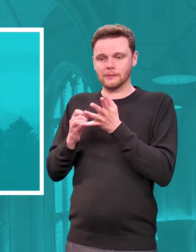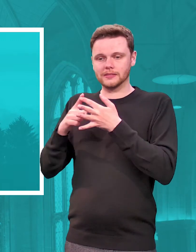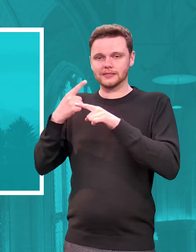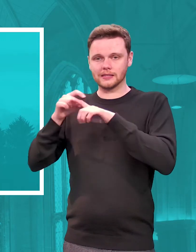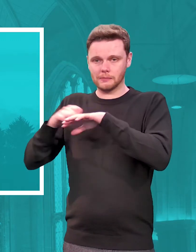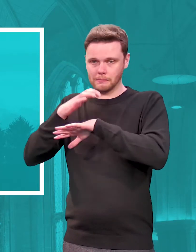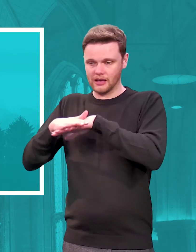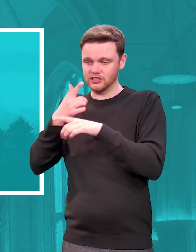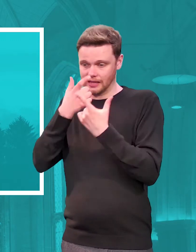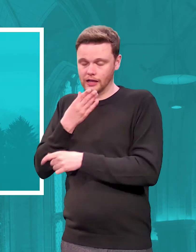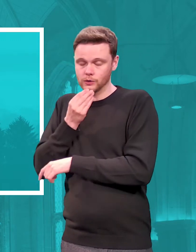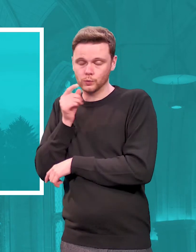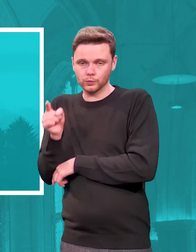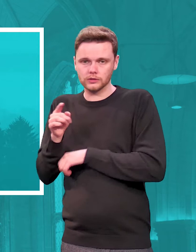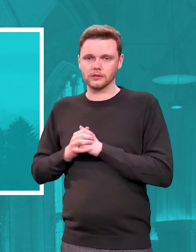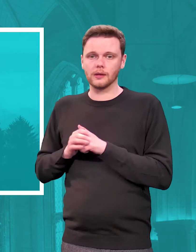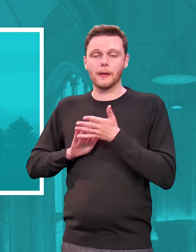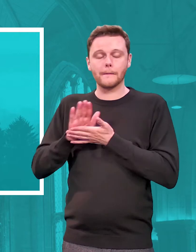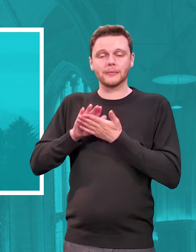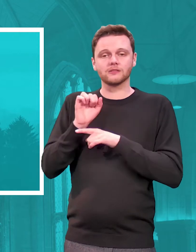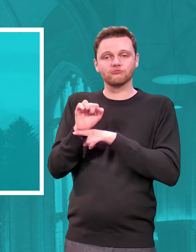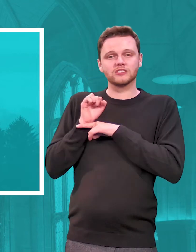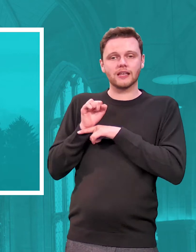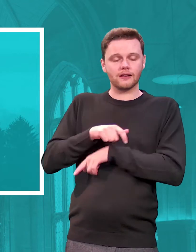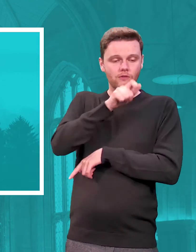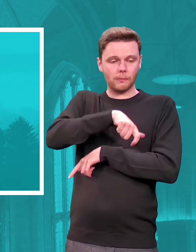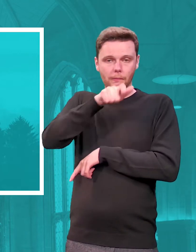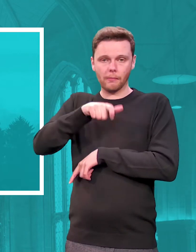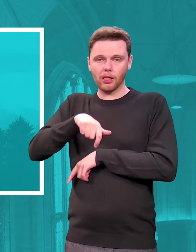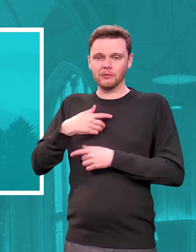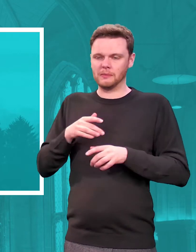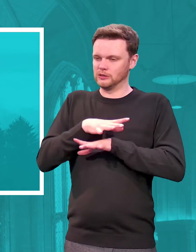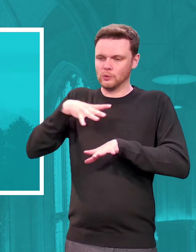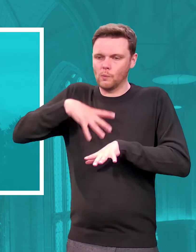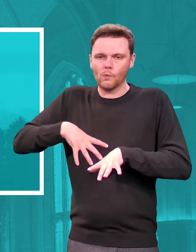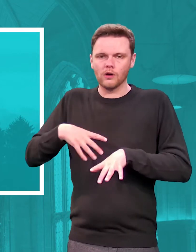This protects those who do not want to authorise the use of premises